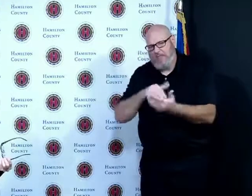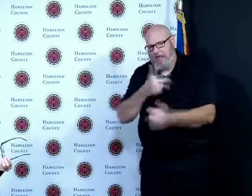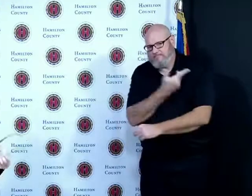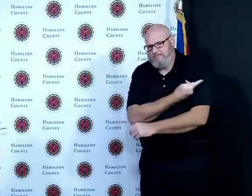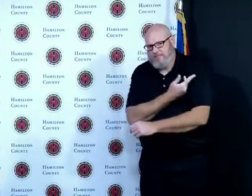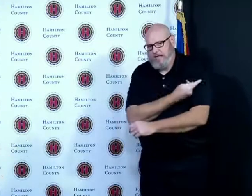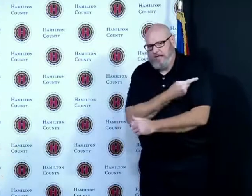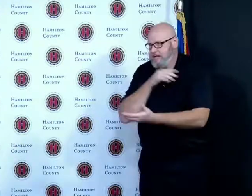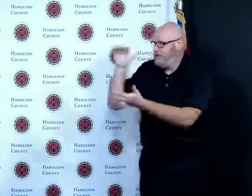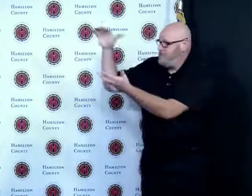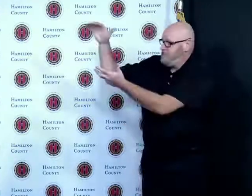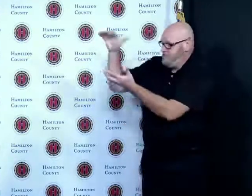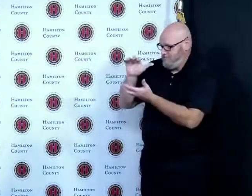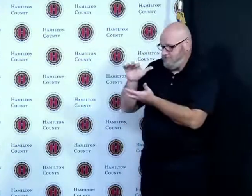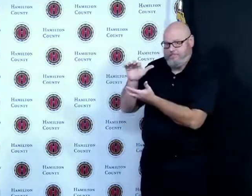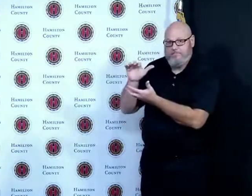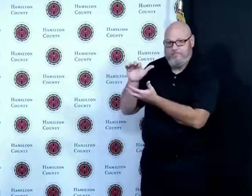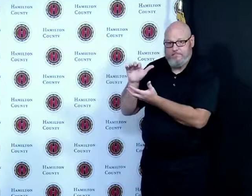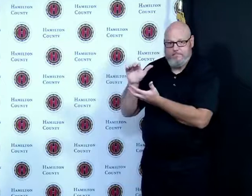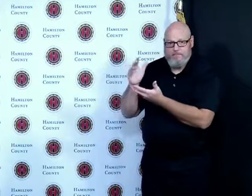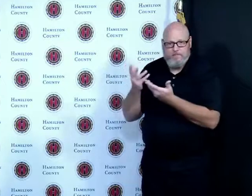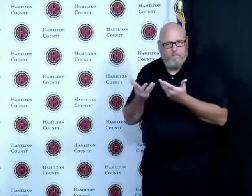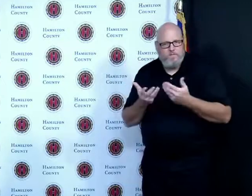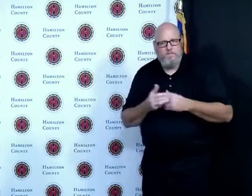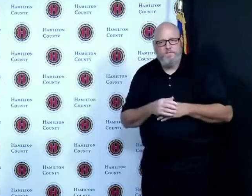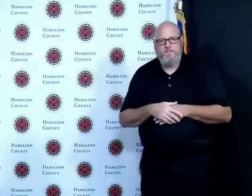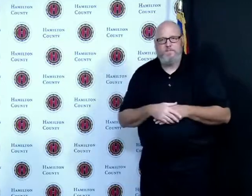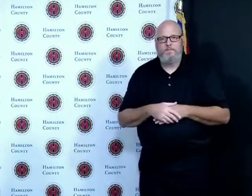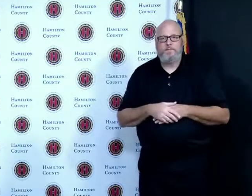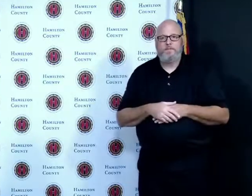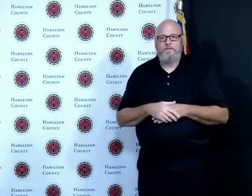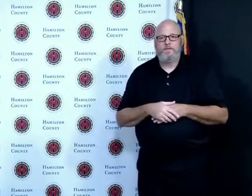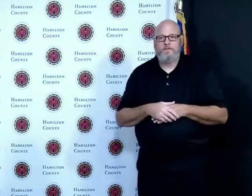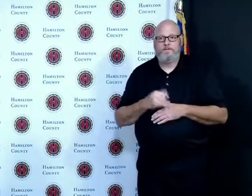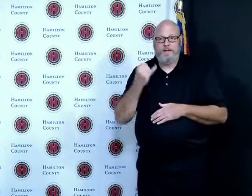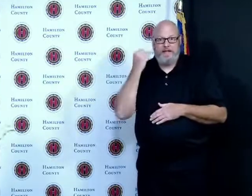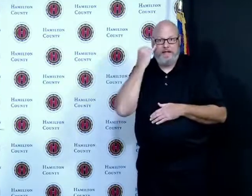you know if we're always going to see at least the same if not more doses week to week why can't